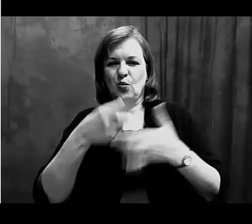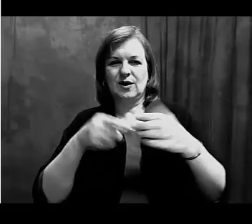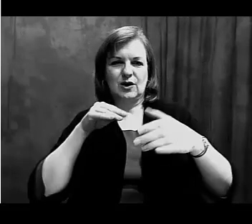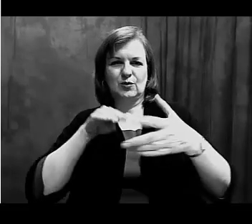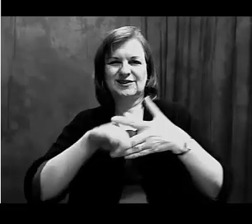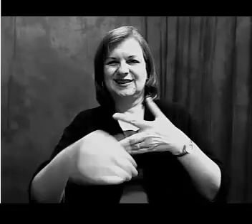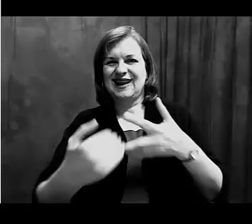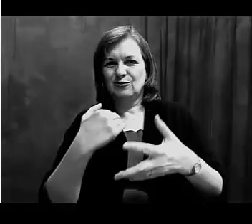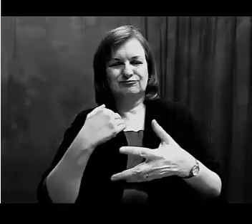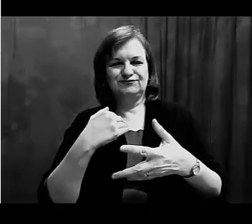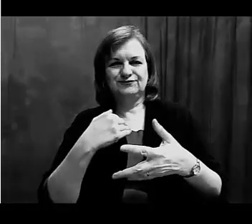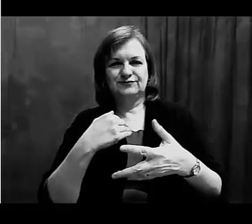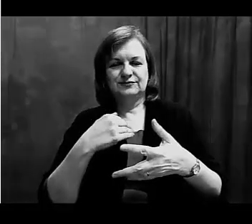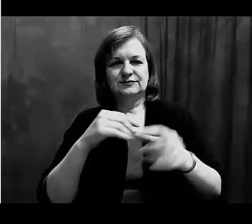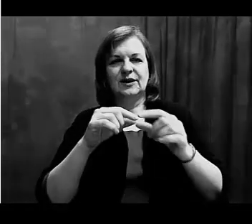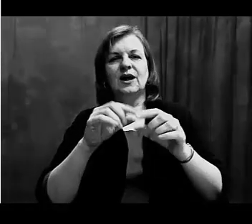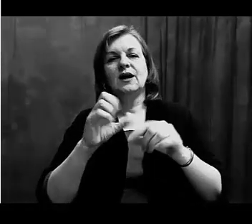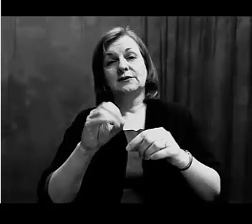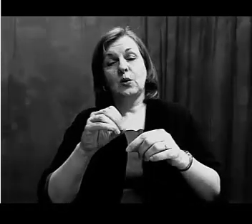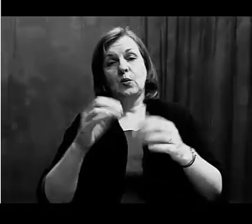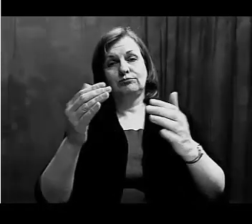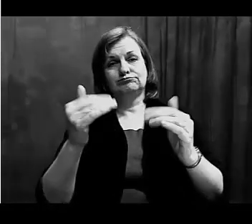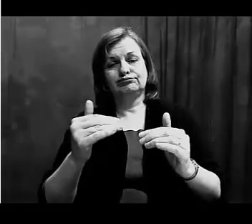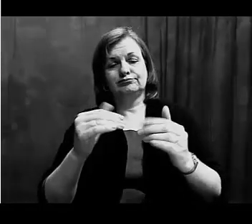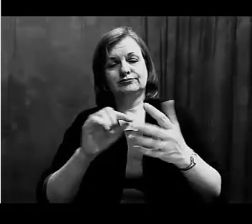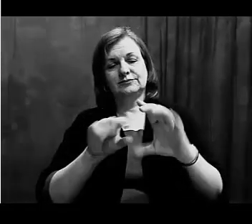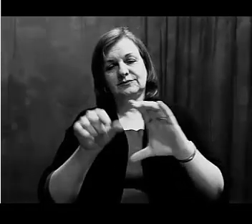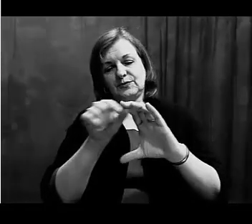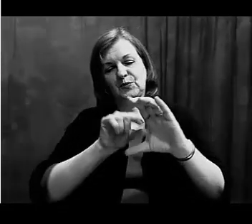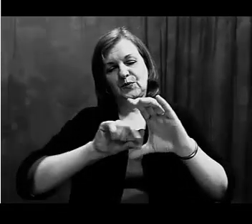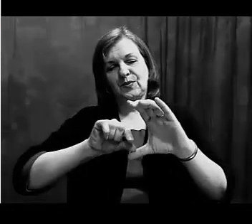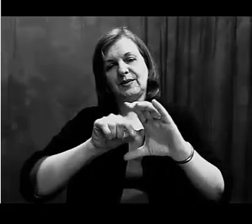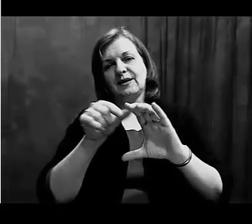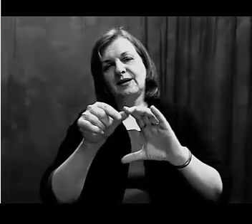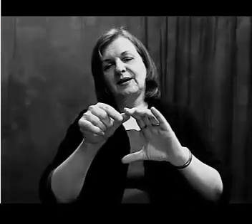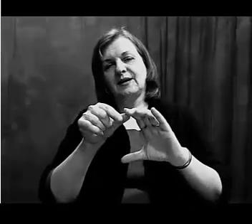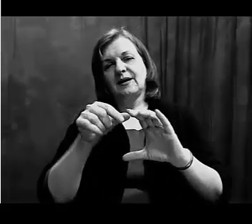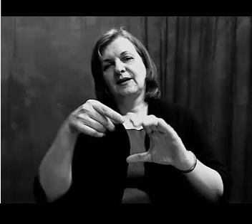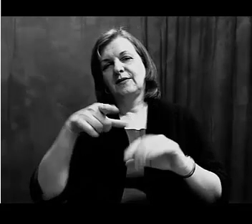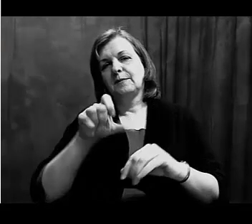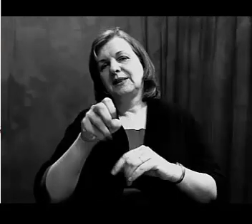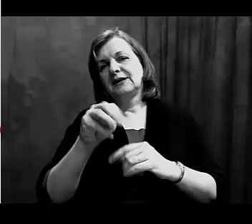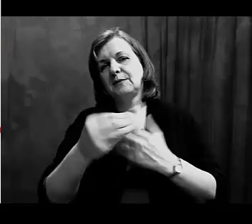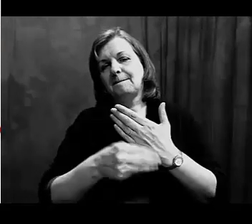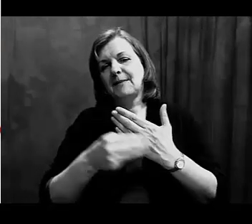regulate what moves in and out so we're gonna need the plasma membrane